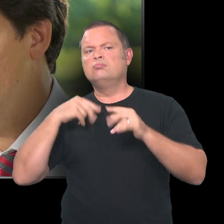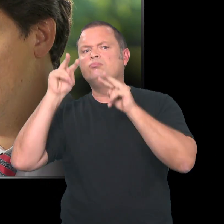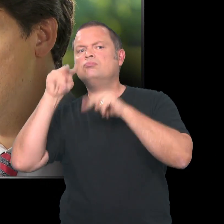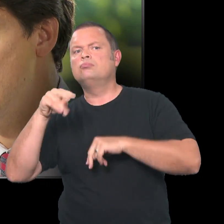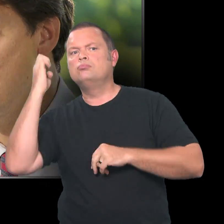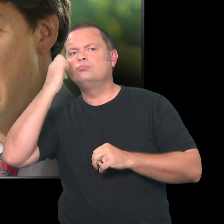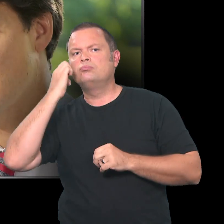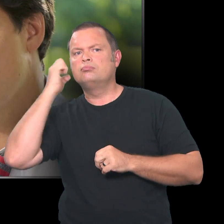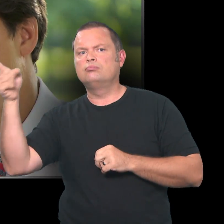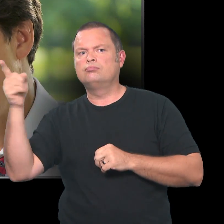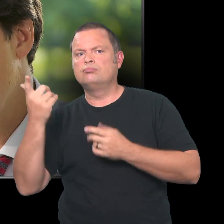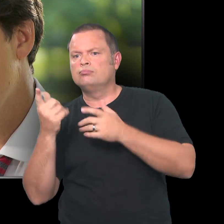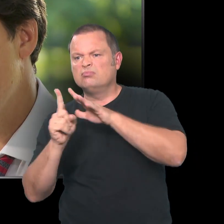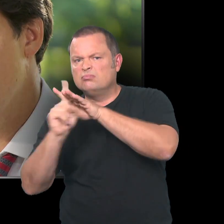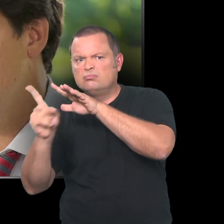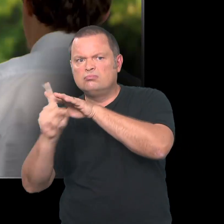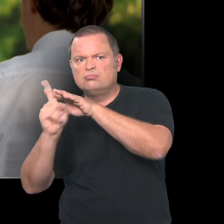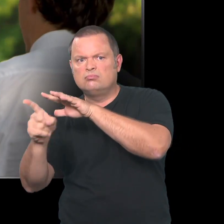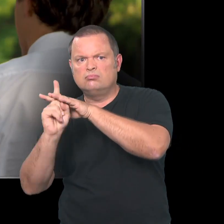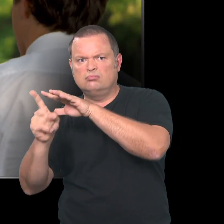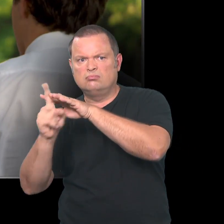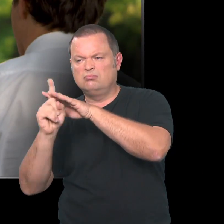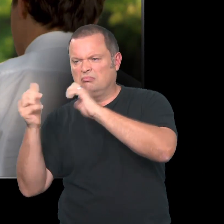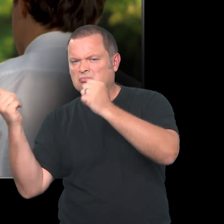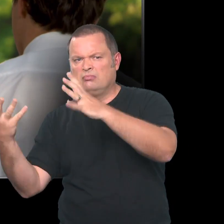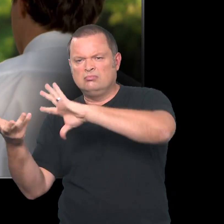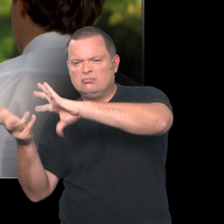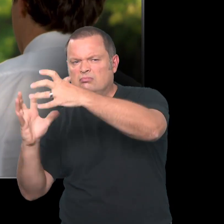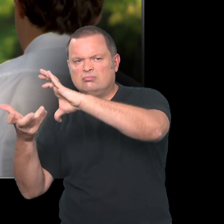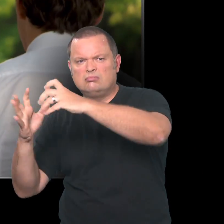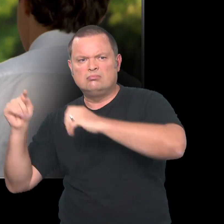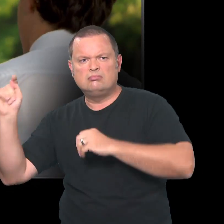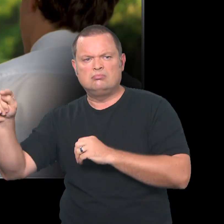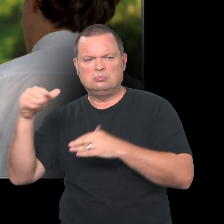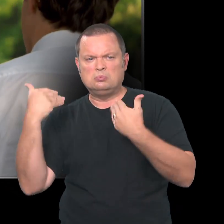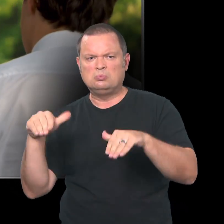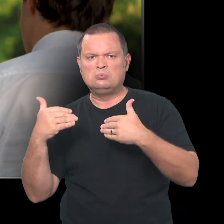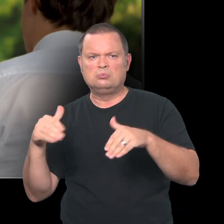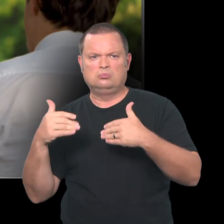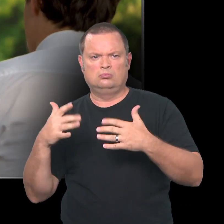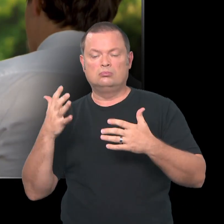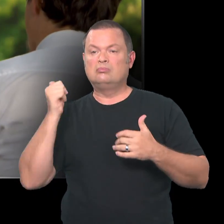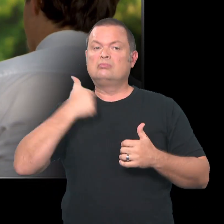I believe that first of all, as we're seeing in Europe right now, the massive refugee and humanitarian crisis